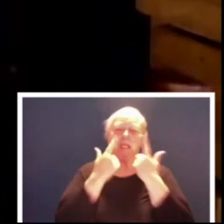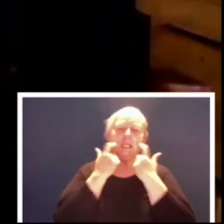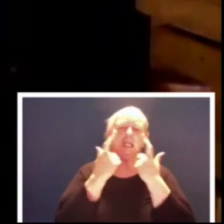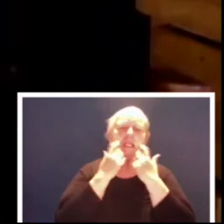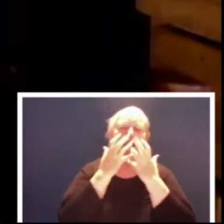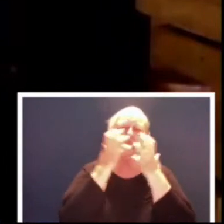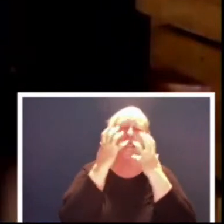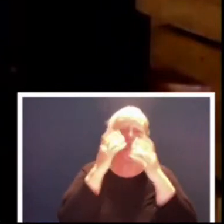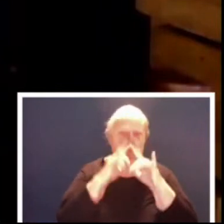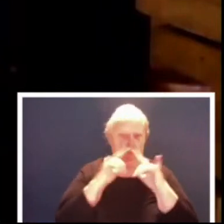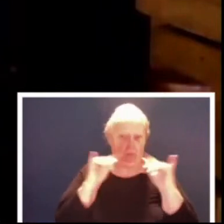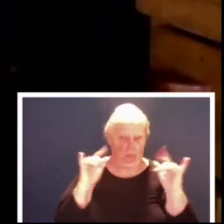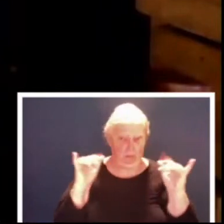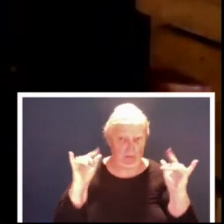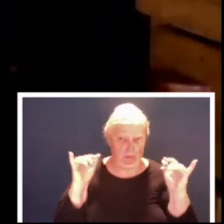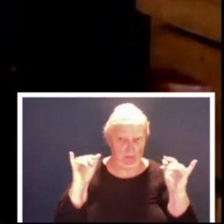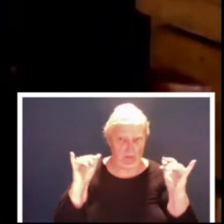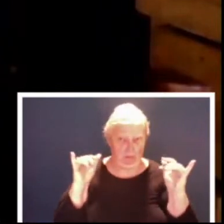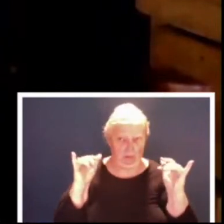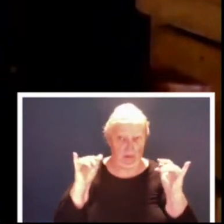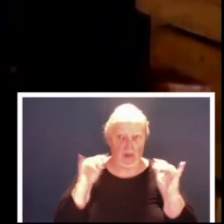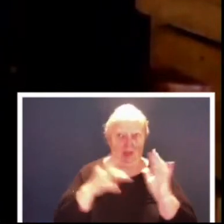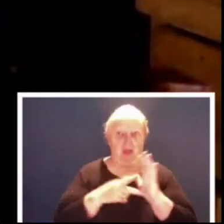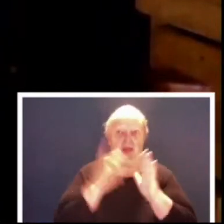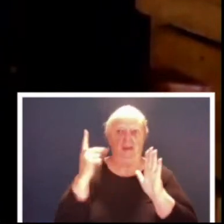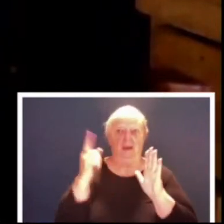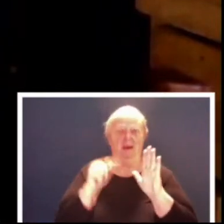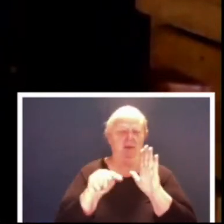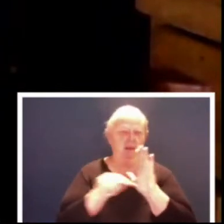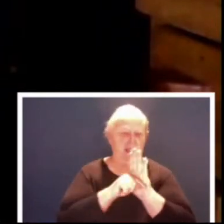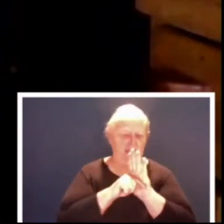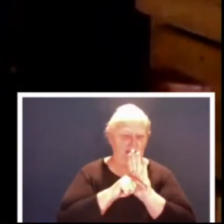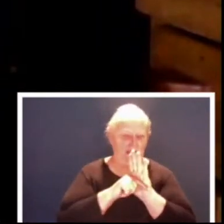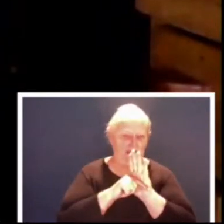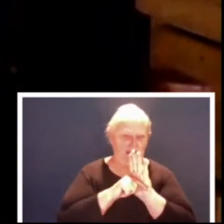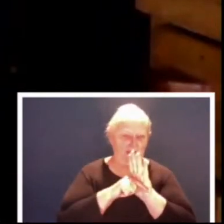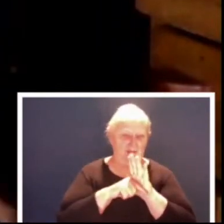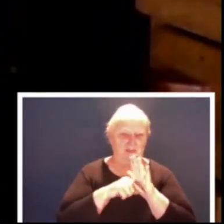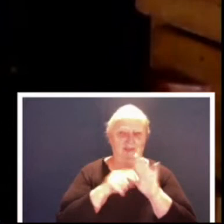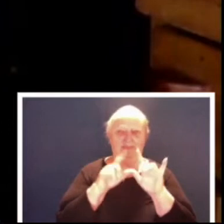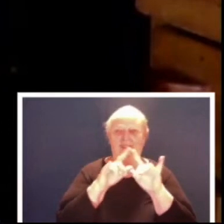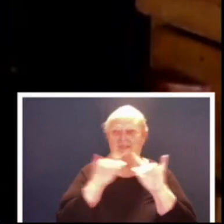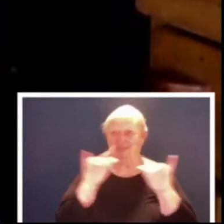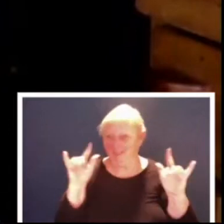or that it's labeled negative is indicative. So let's just say emotions are emotions, right.